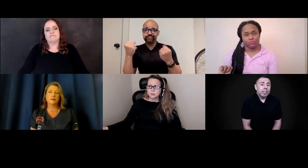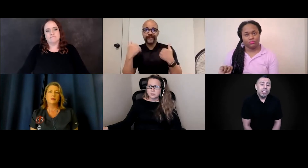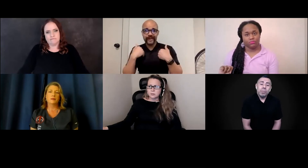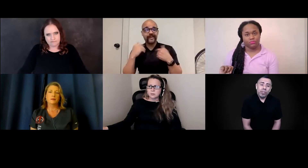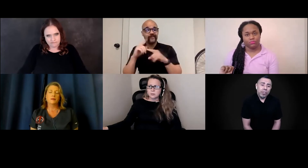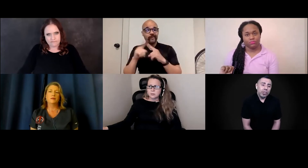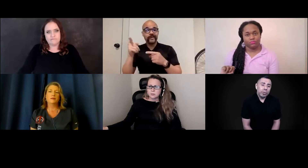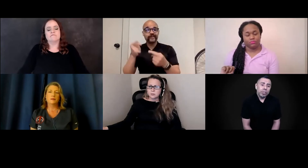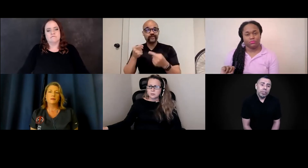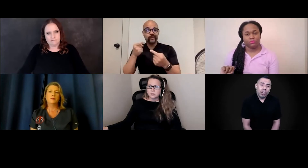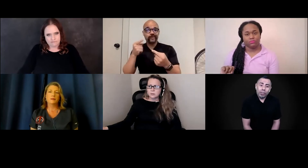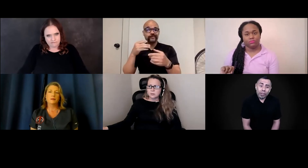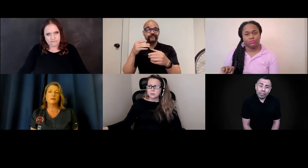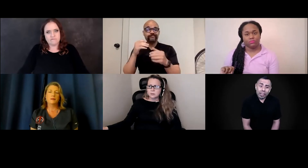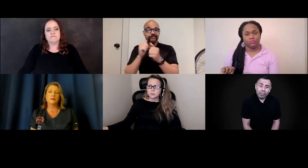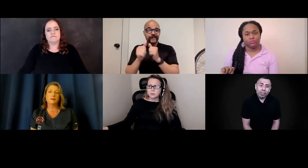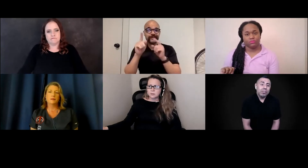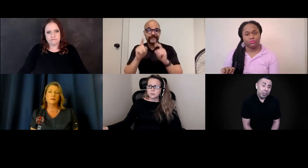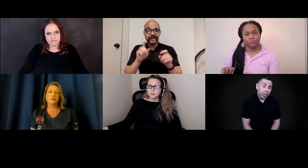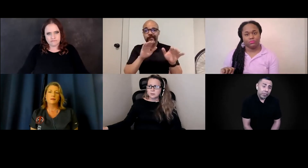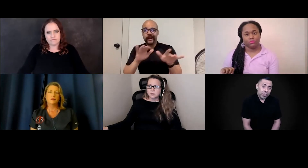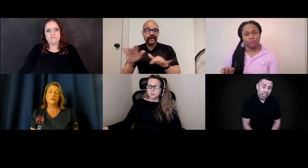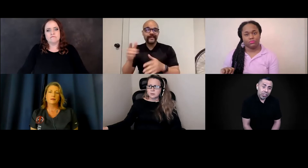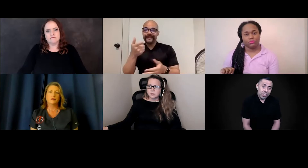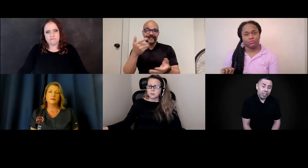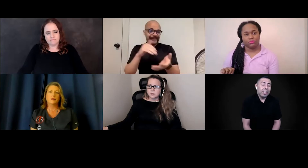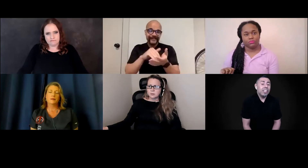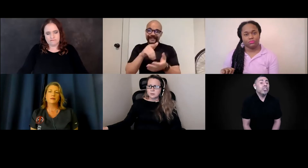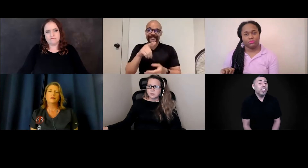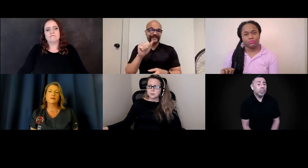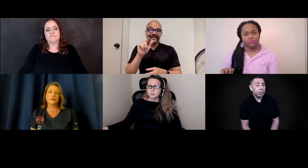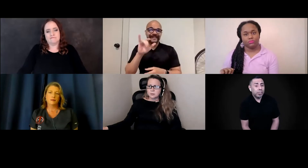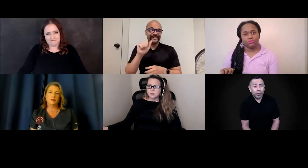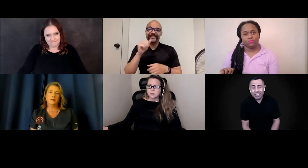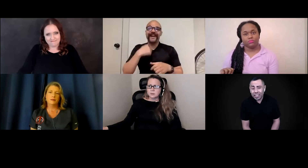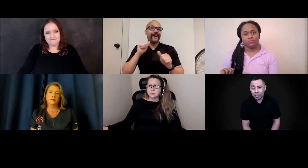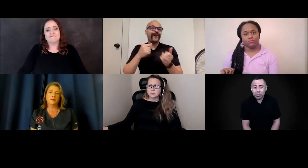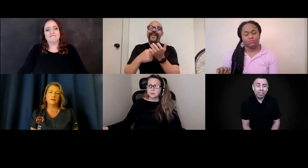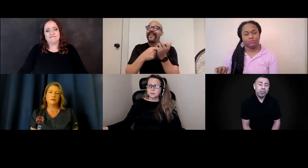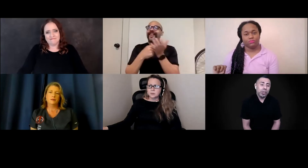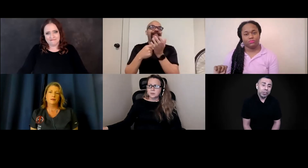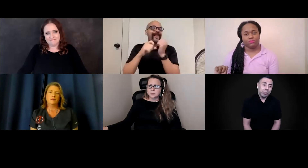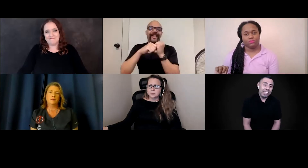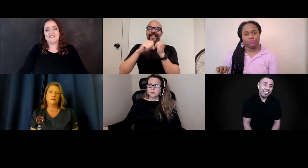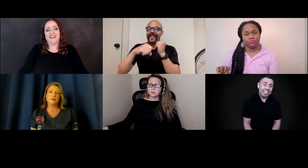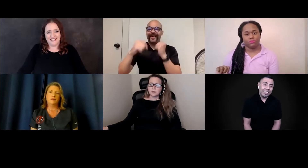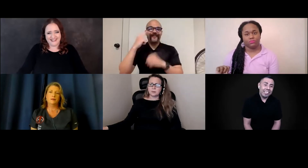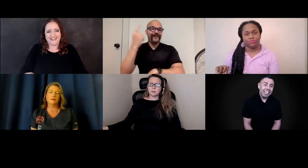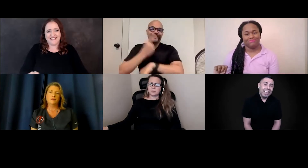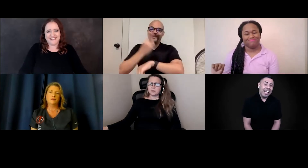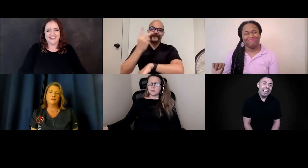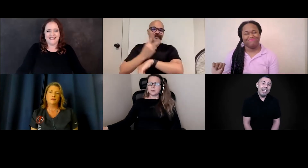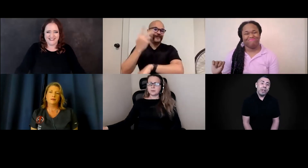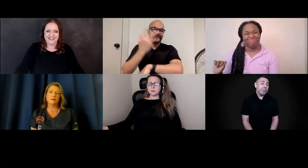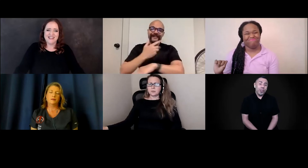there is other interpreters that are great signers but they struggle to pass the test.